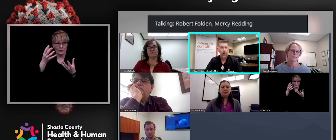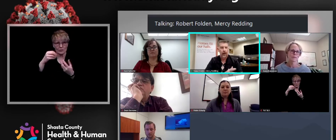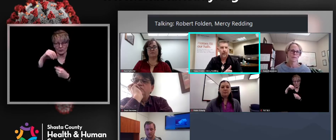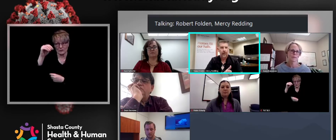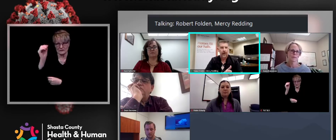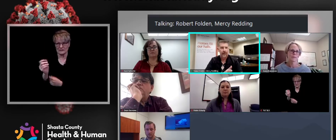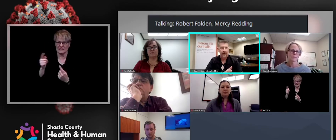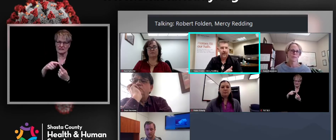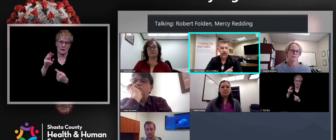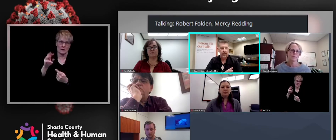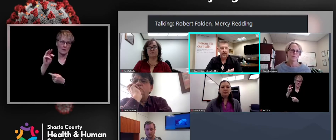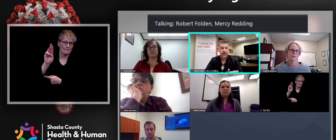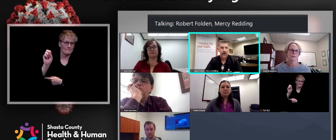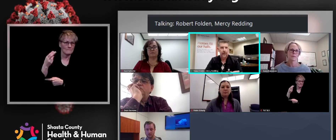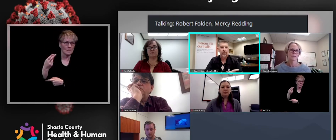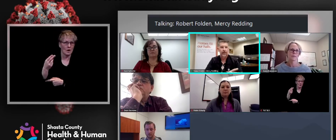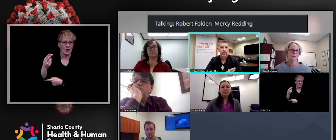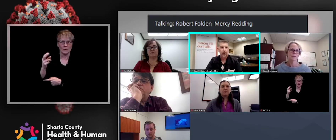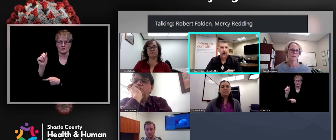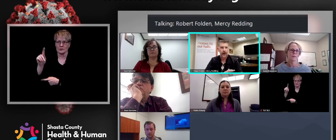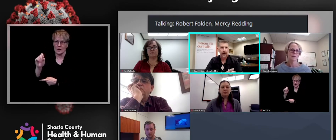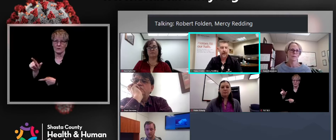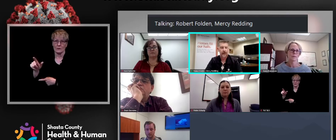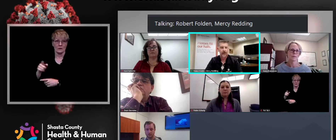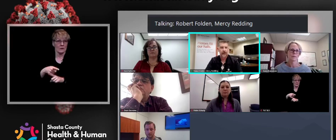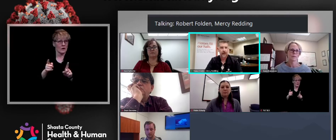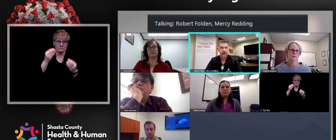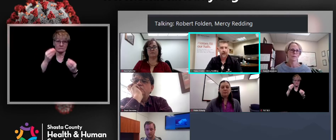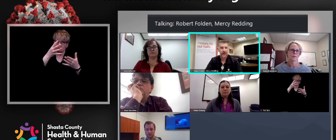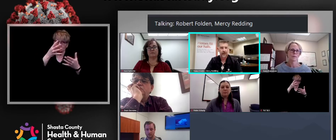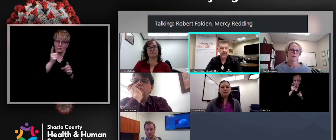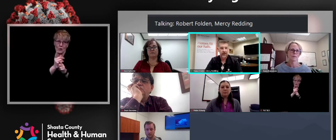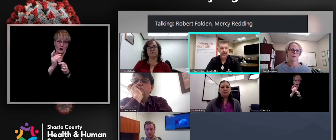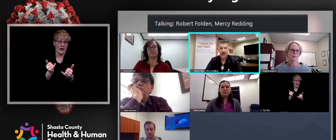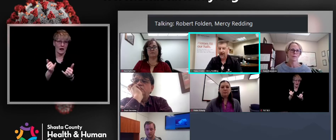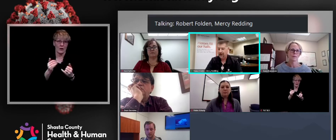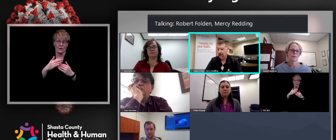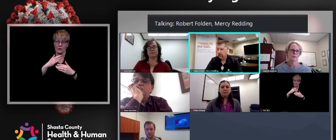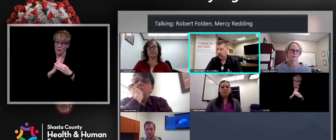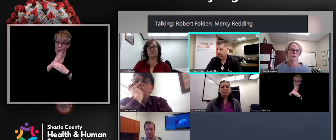well above the 50% mark, probably more like in the low 60s at this point.